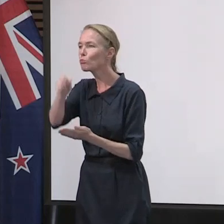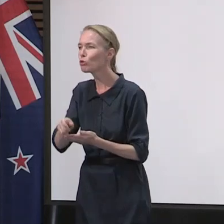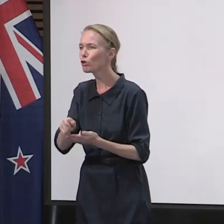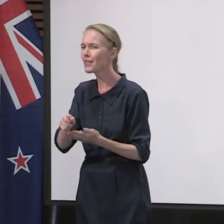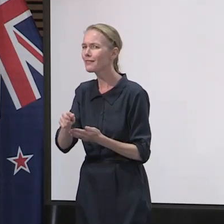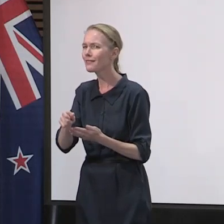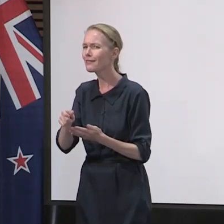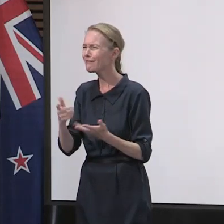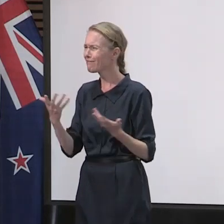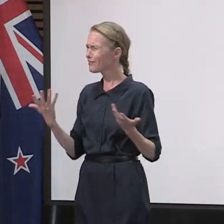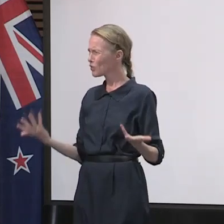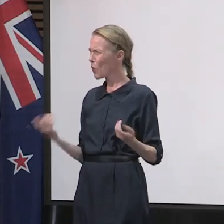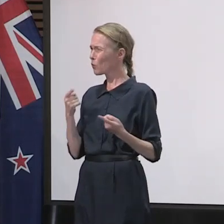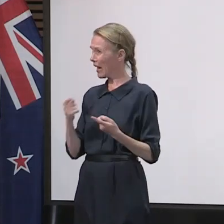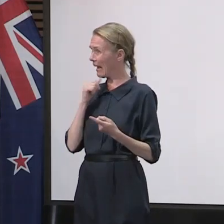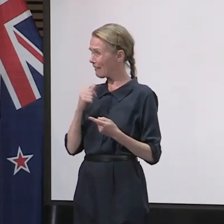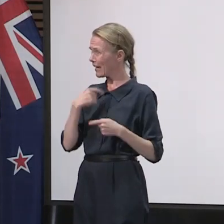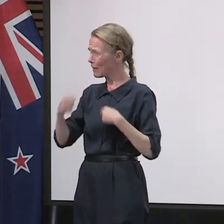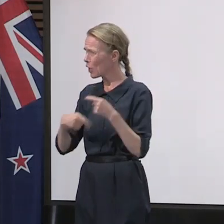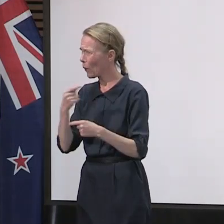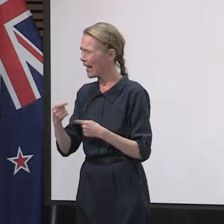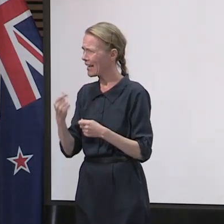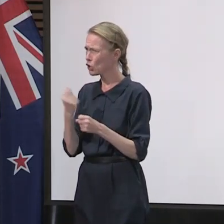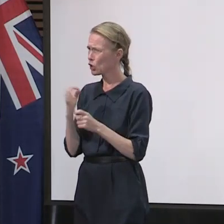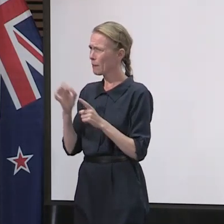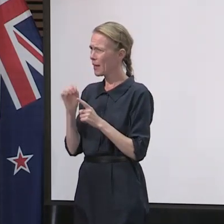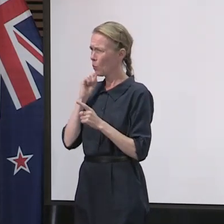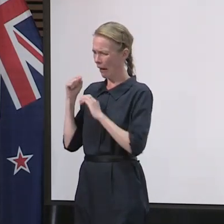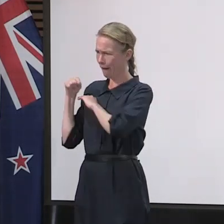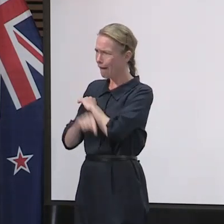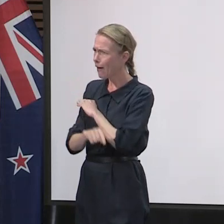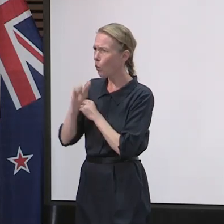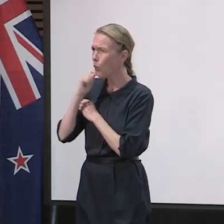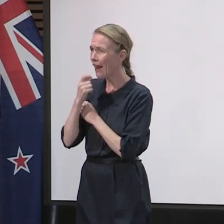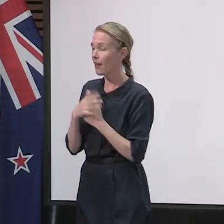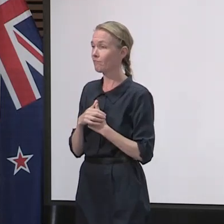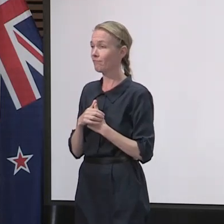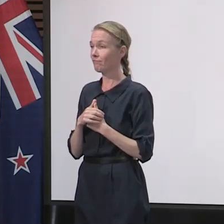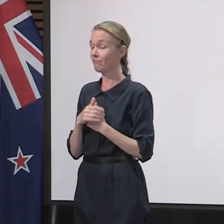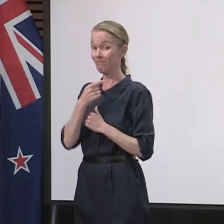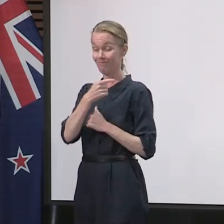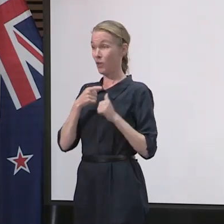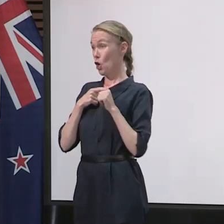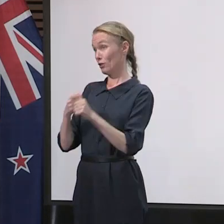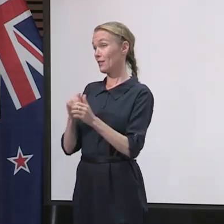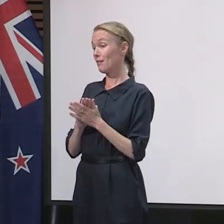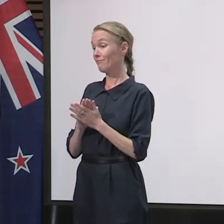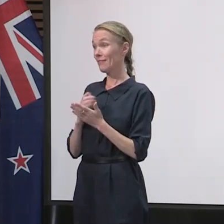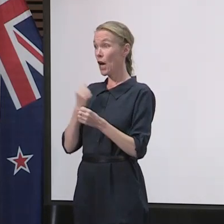The virtual consultation is problematic for GPs, because there's no funding coming to them. How is